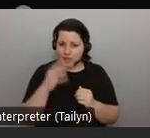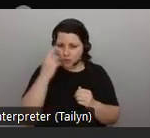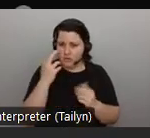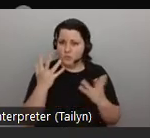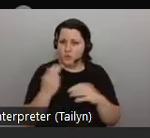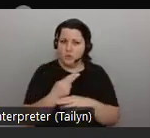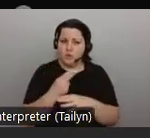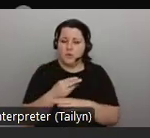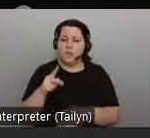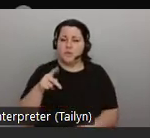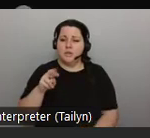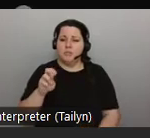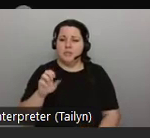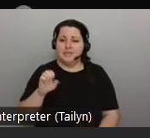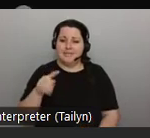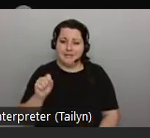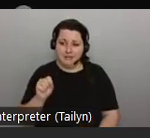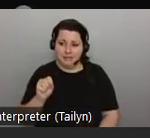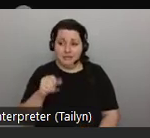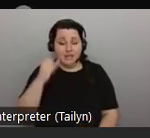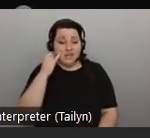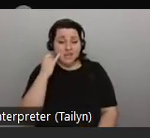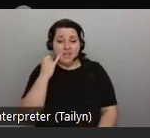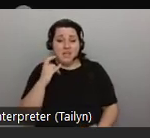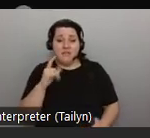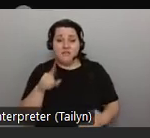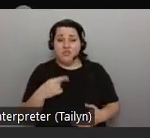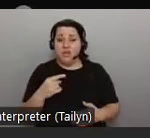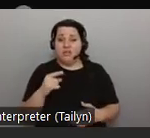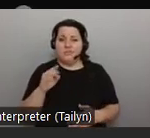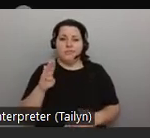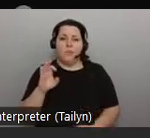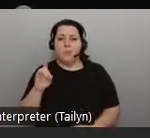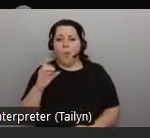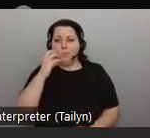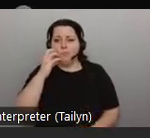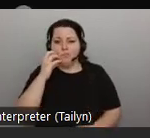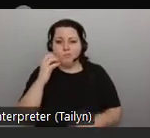quickly. It helps everyone, not just those using assisted